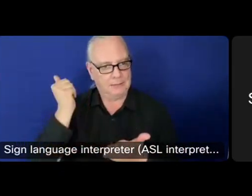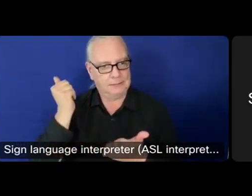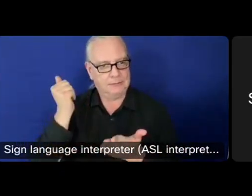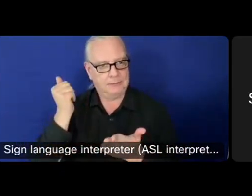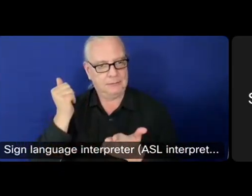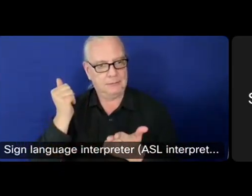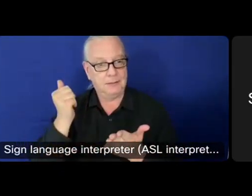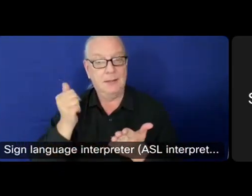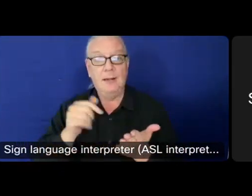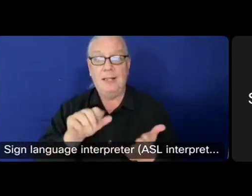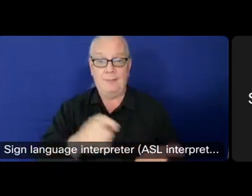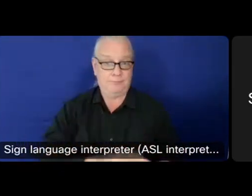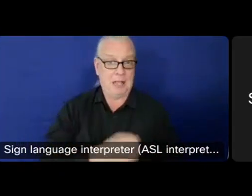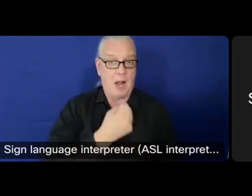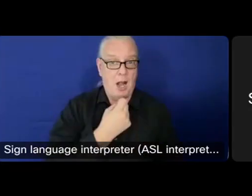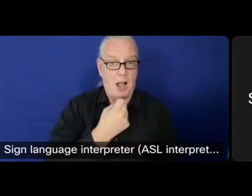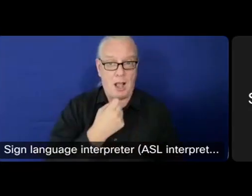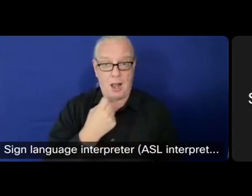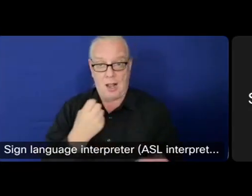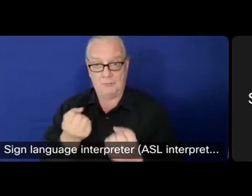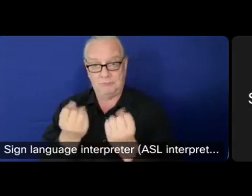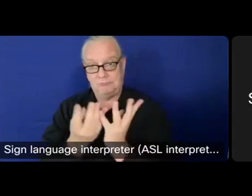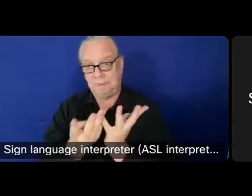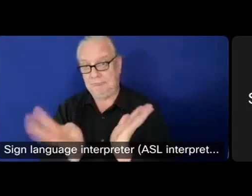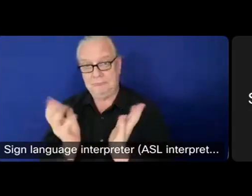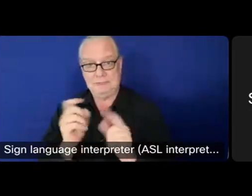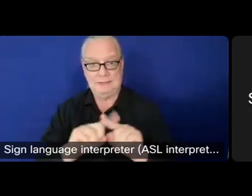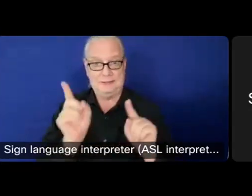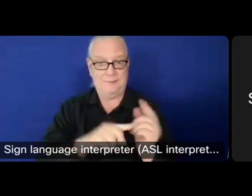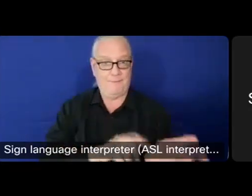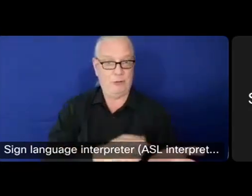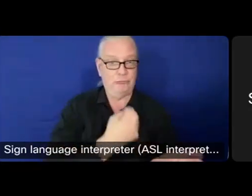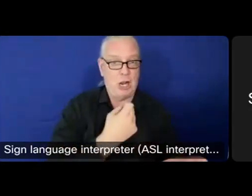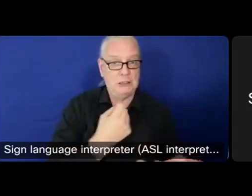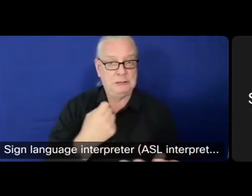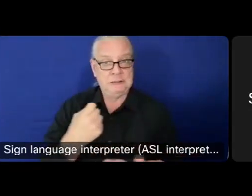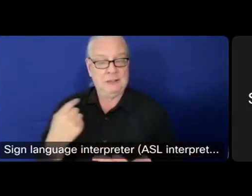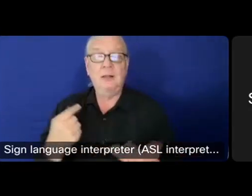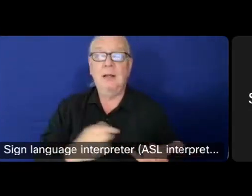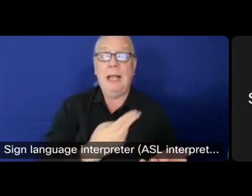interactions with HIV medications or interactions with the multiple medications that people may be